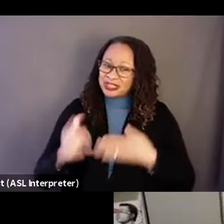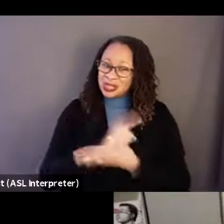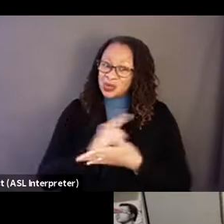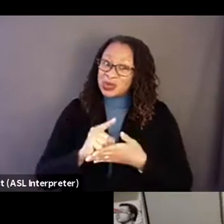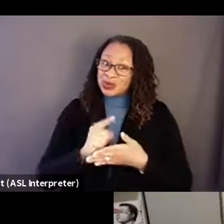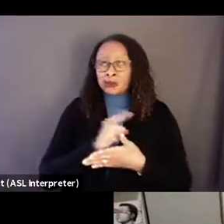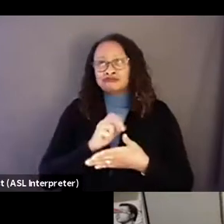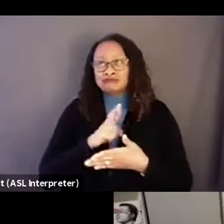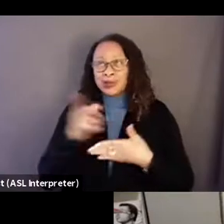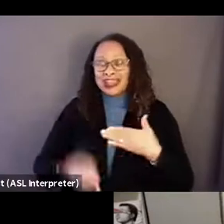Thank you.